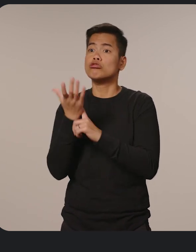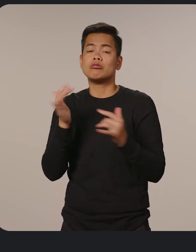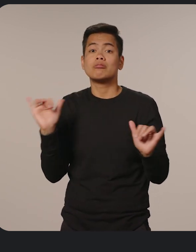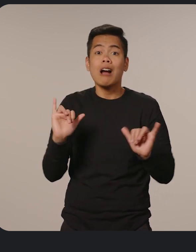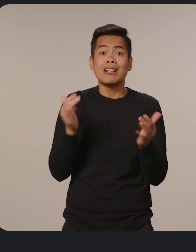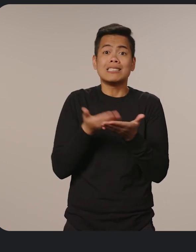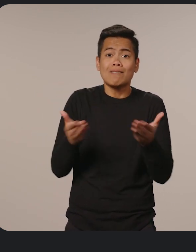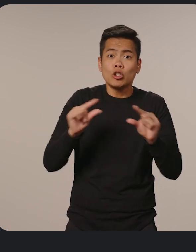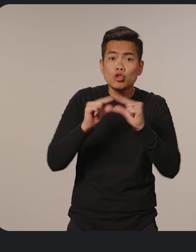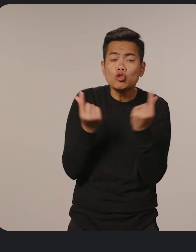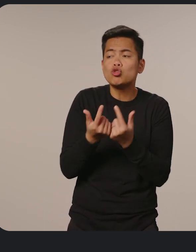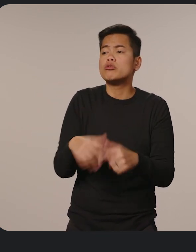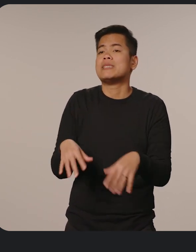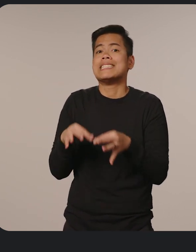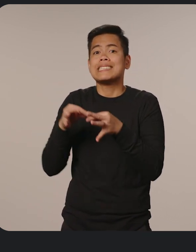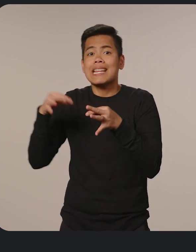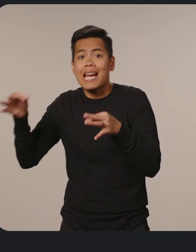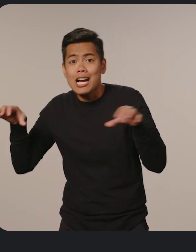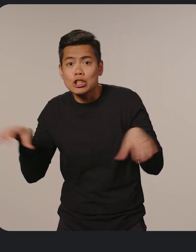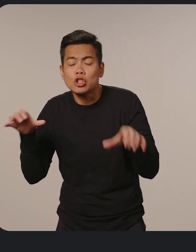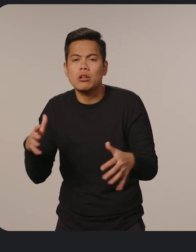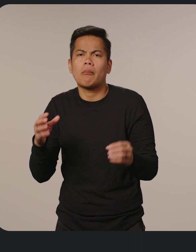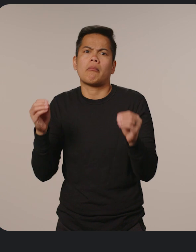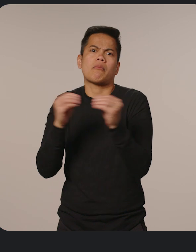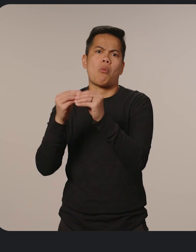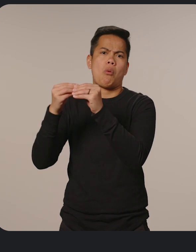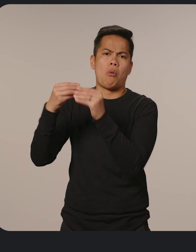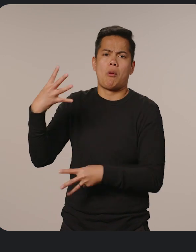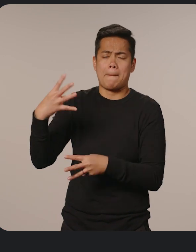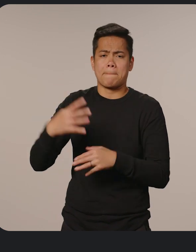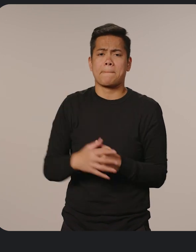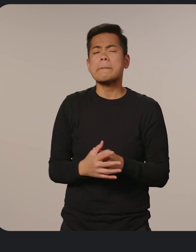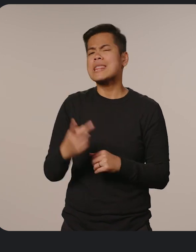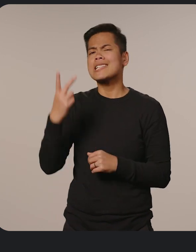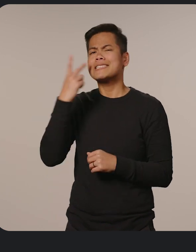can assist you in your smart home automation creation journey.